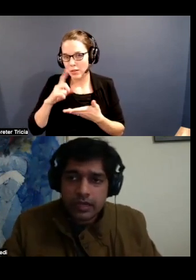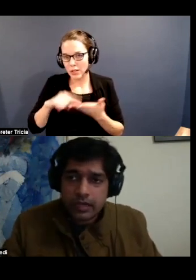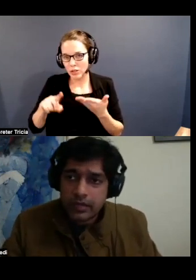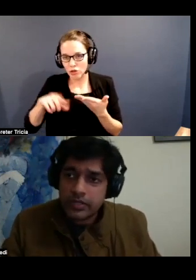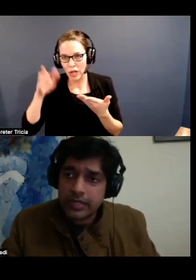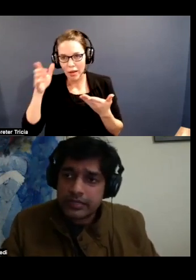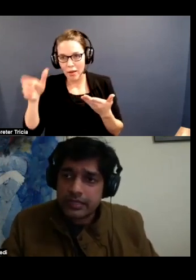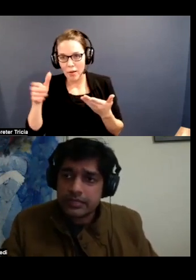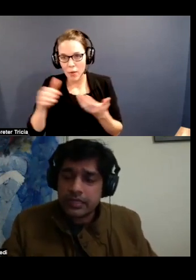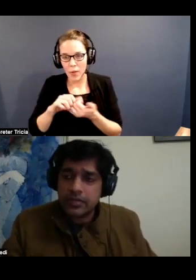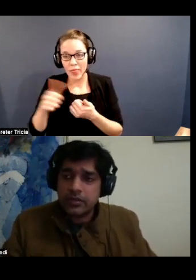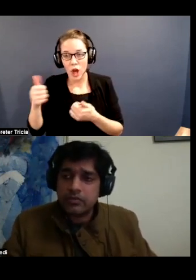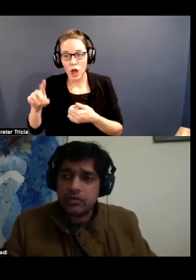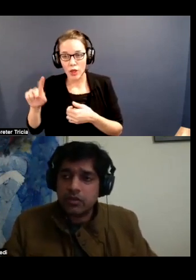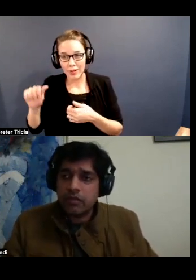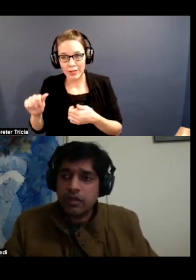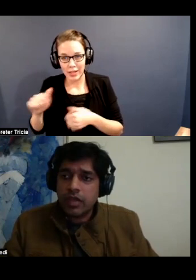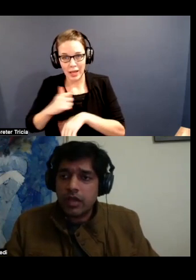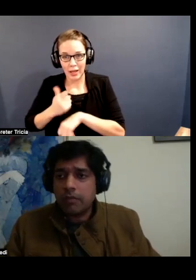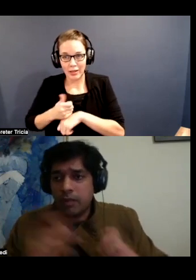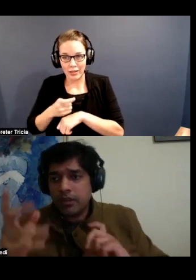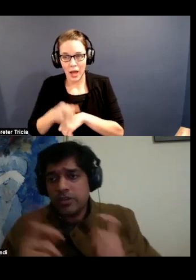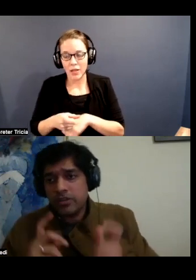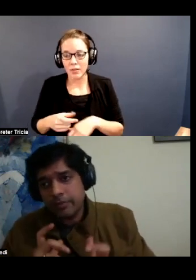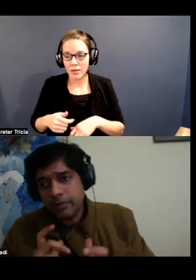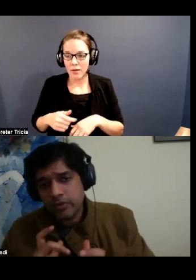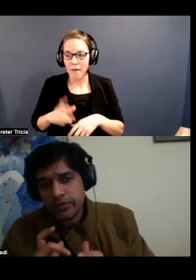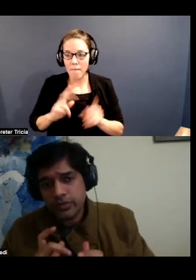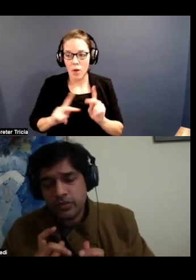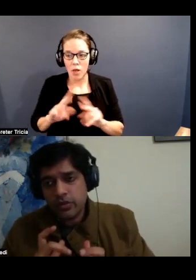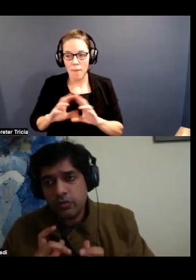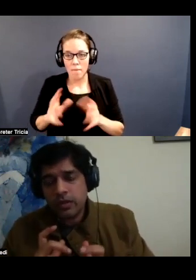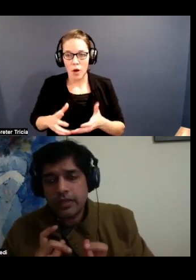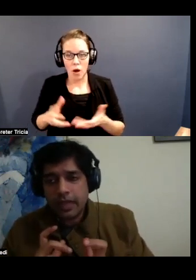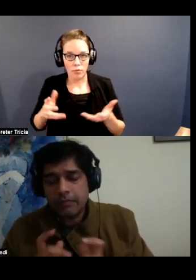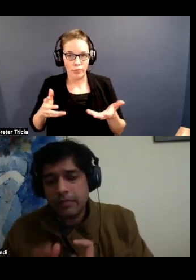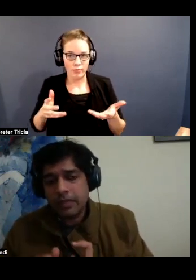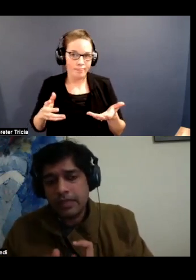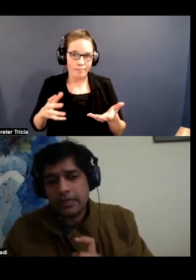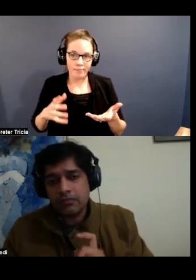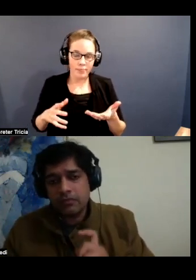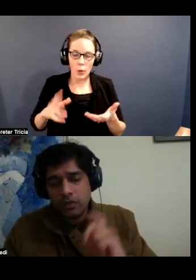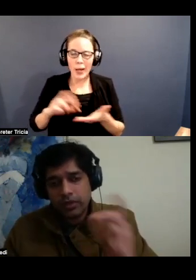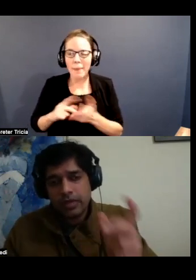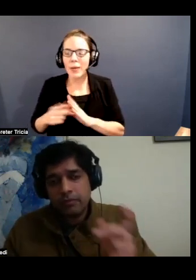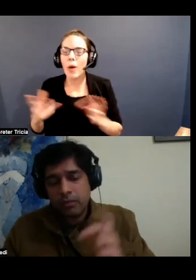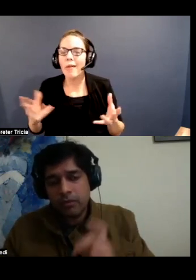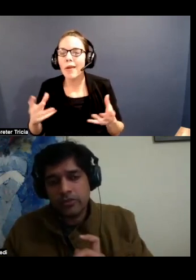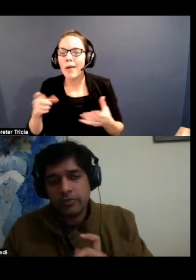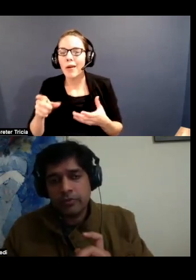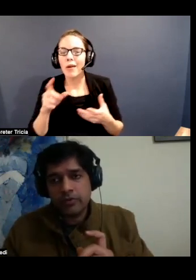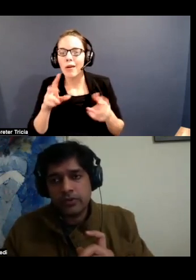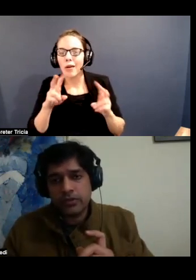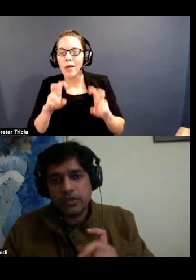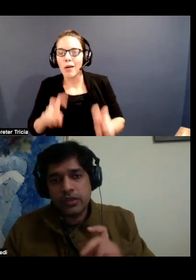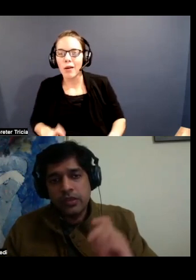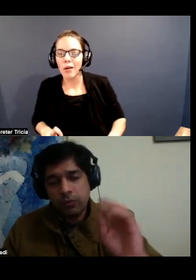other datasets in terms of population proportions. So what I mean by that is we look at population proportions through